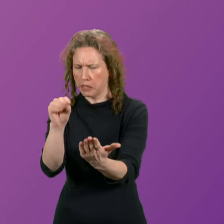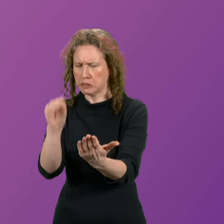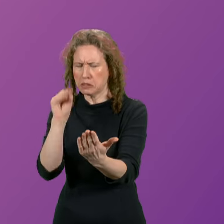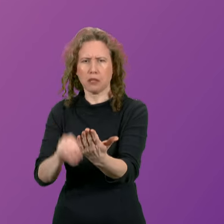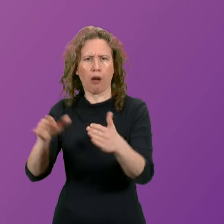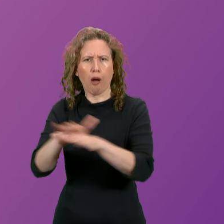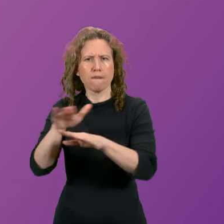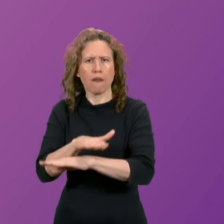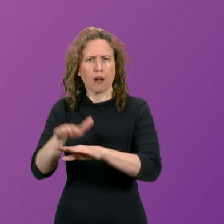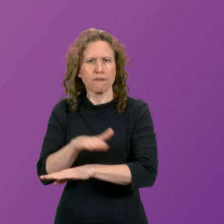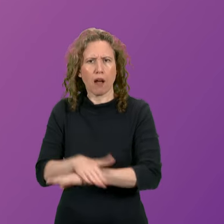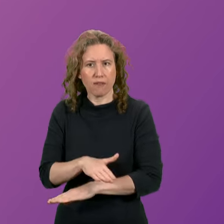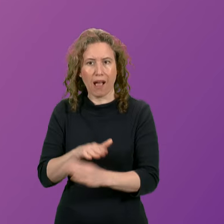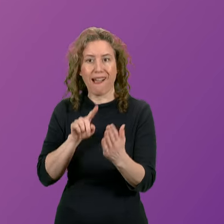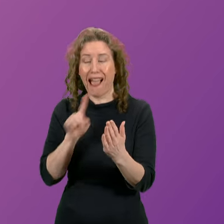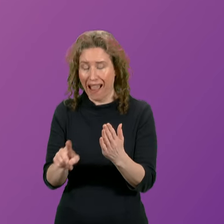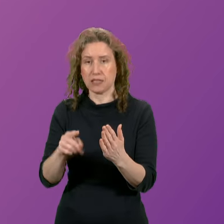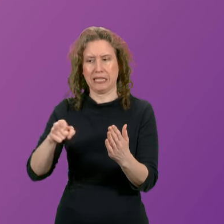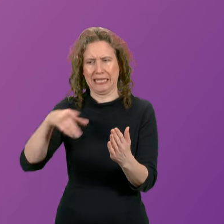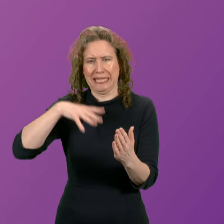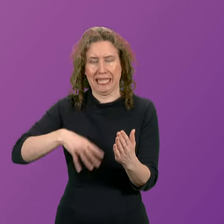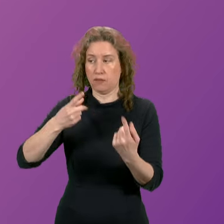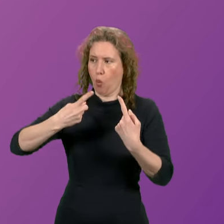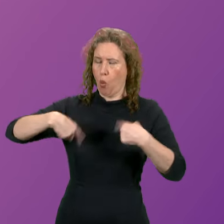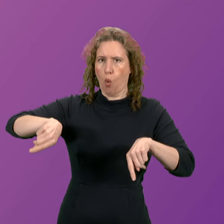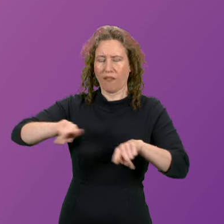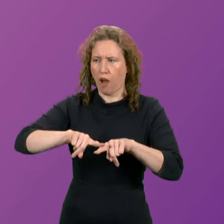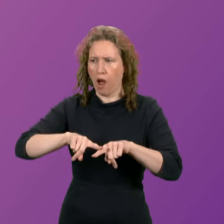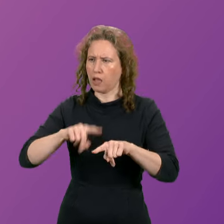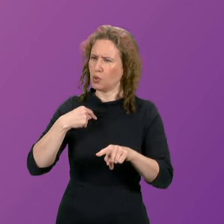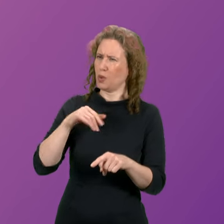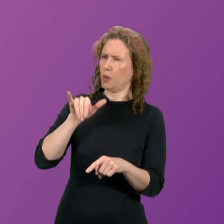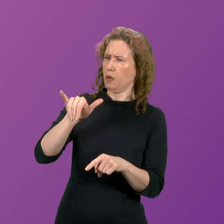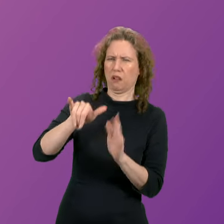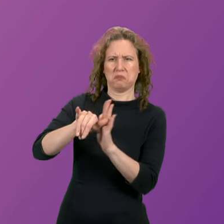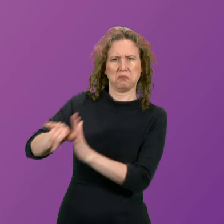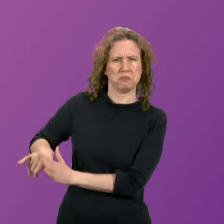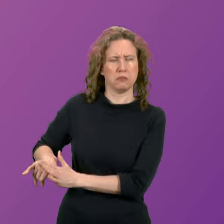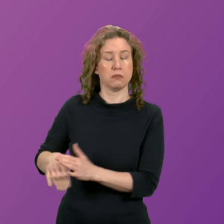cover-ups and the need for us all to suspend our disbelief.”